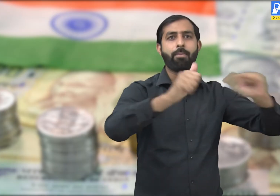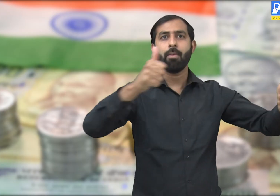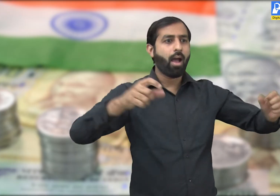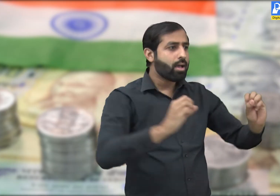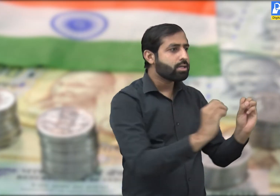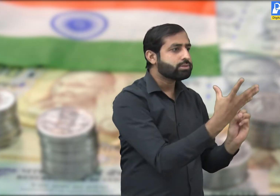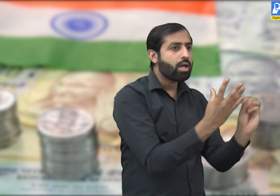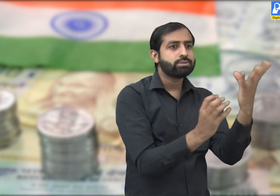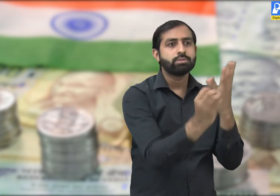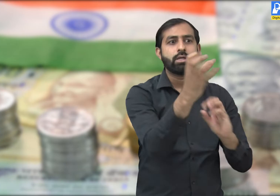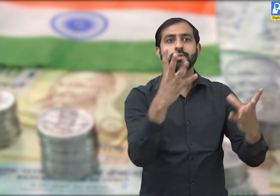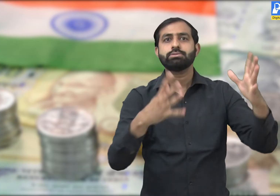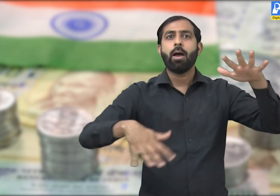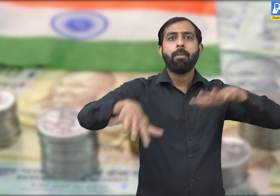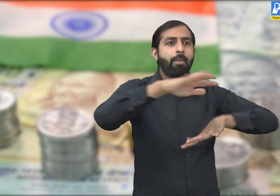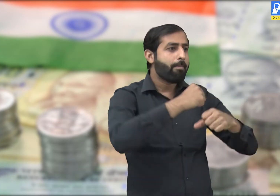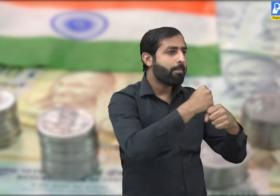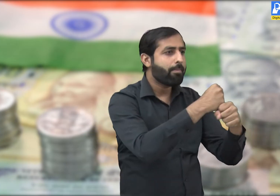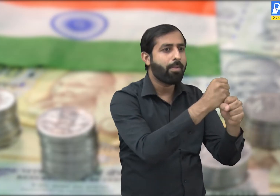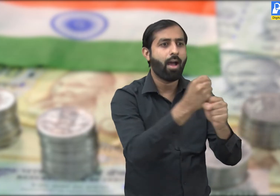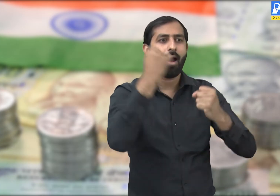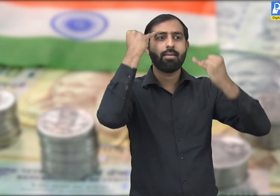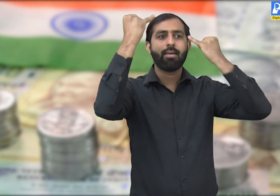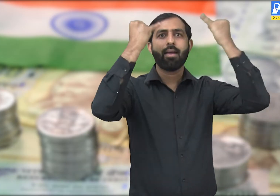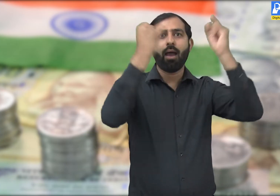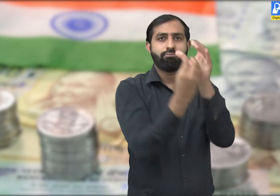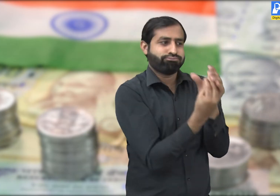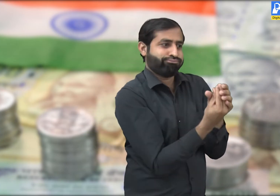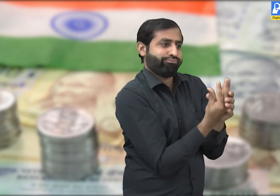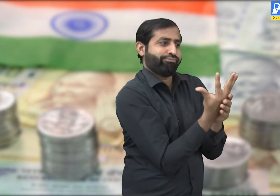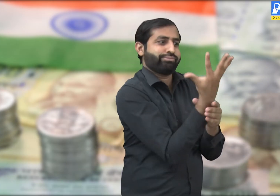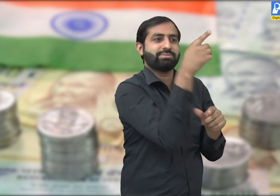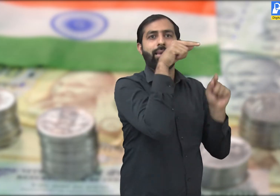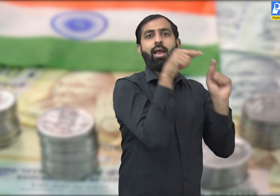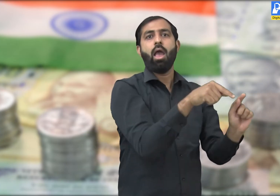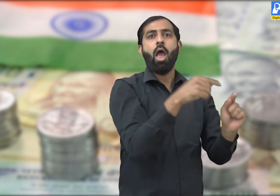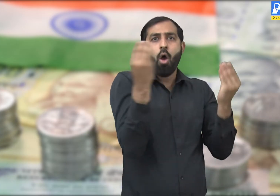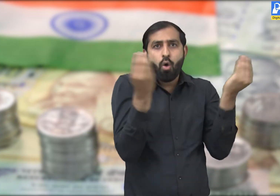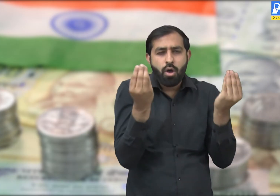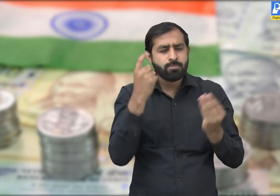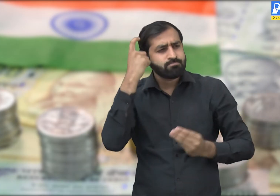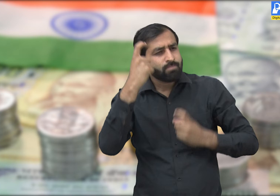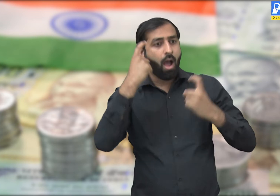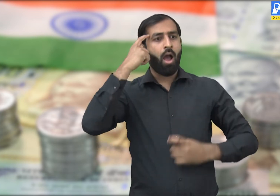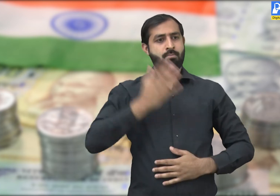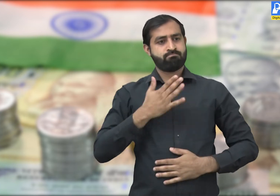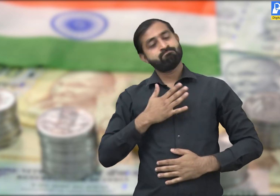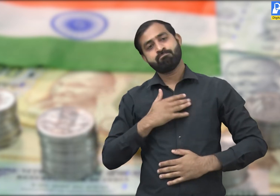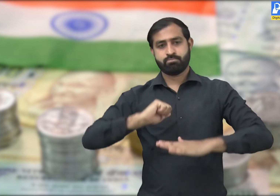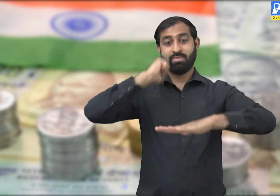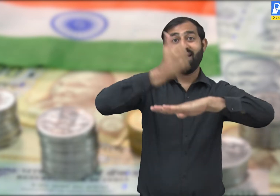Many people are directly and indirectly involved in the primary sector. Secondary Sector - Some people